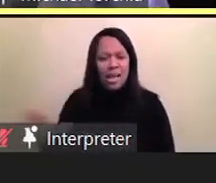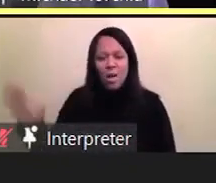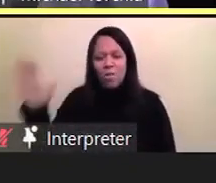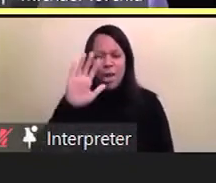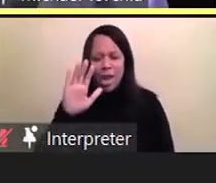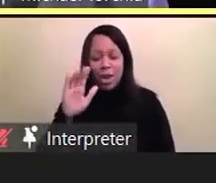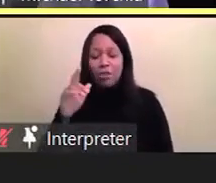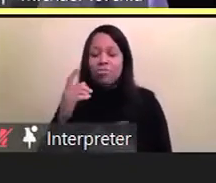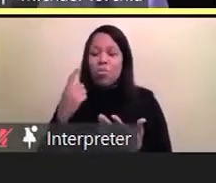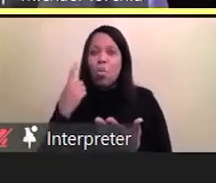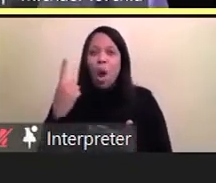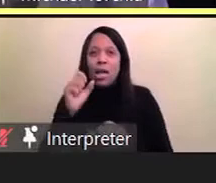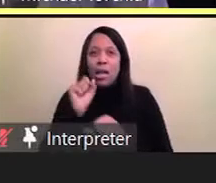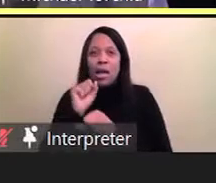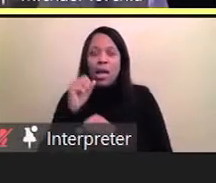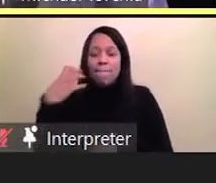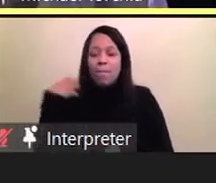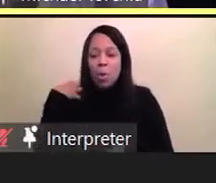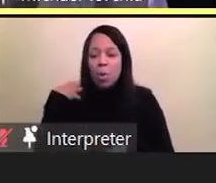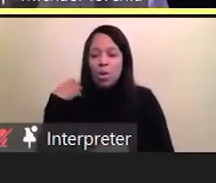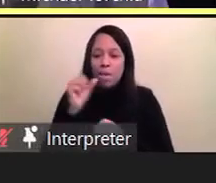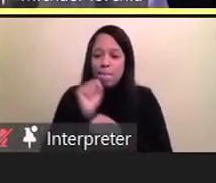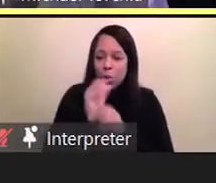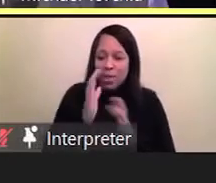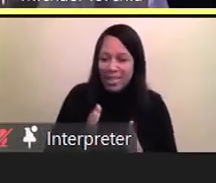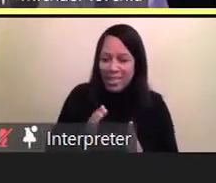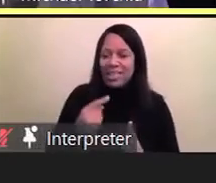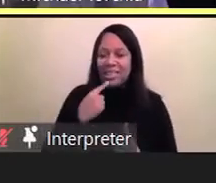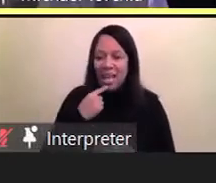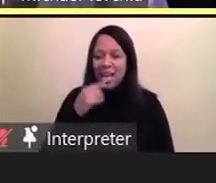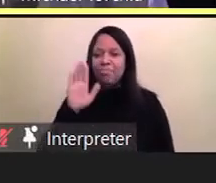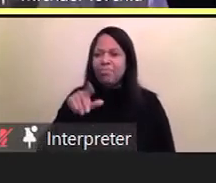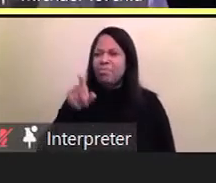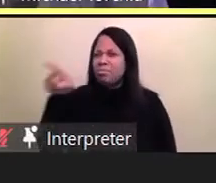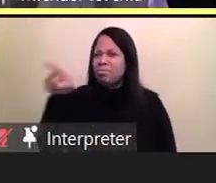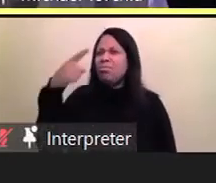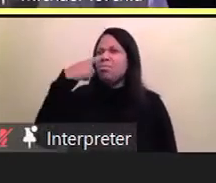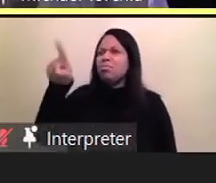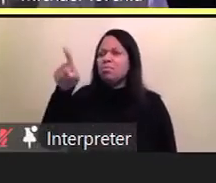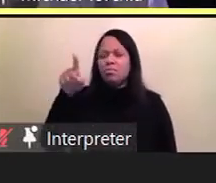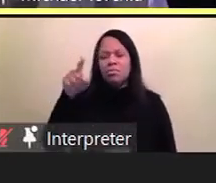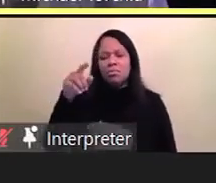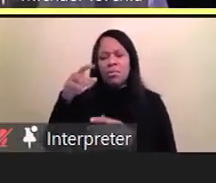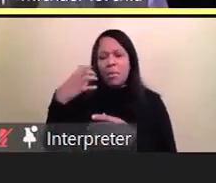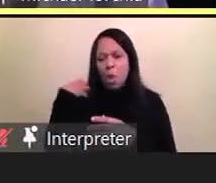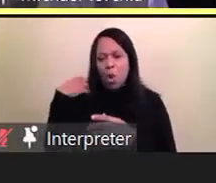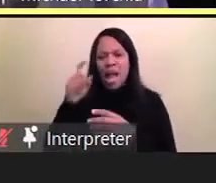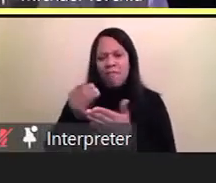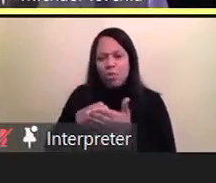But an employee asked the employer to buy a building, to buy a separate location, because she